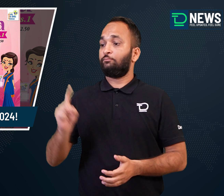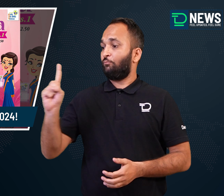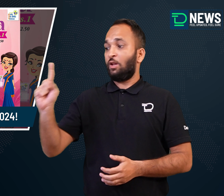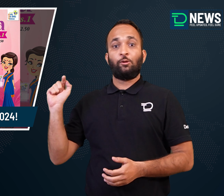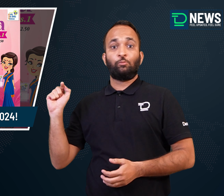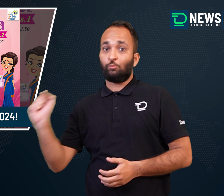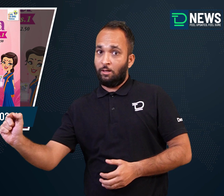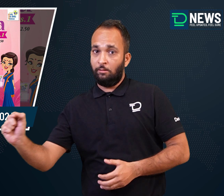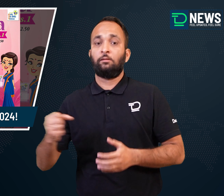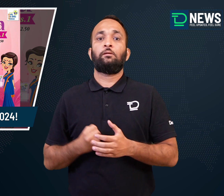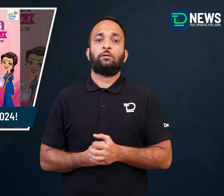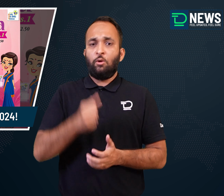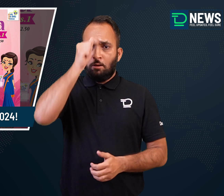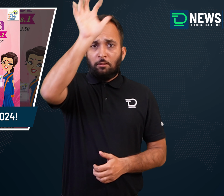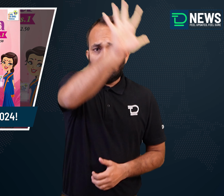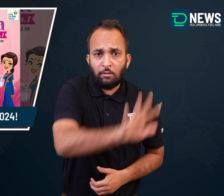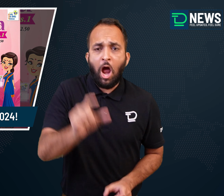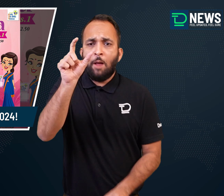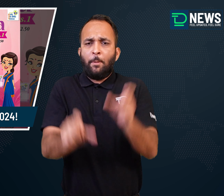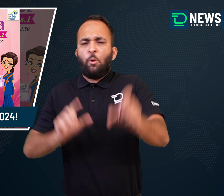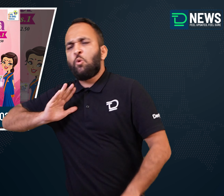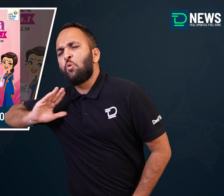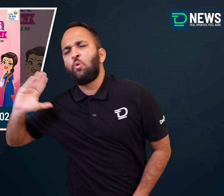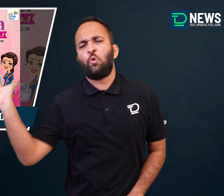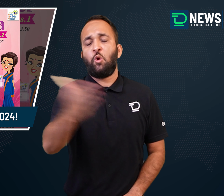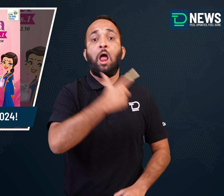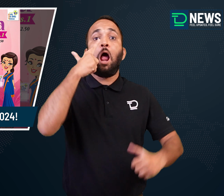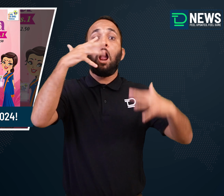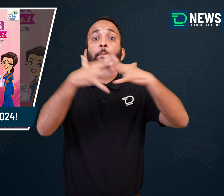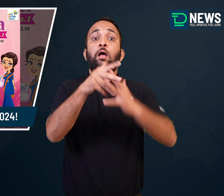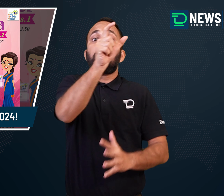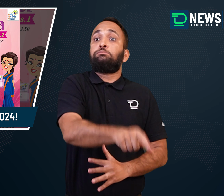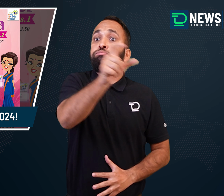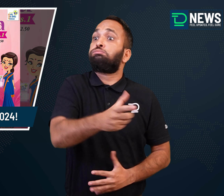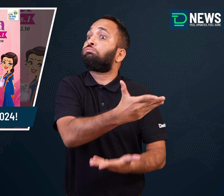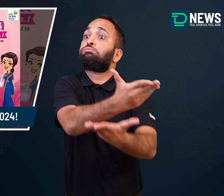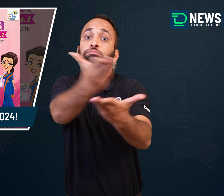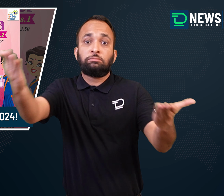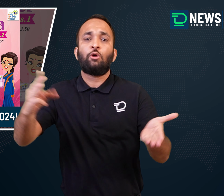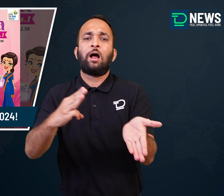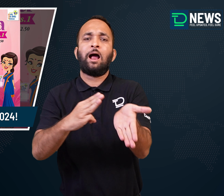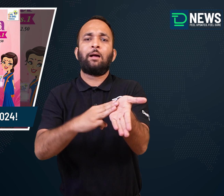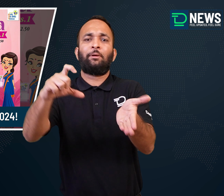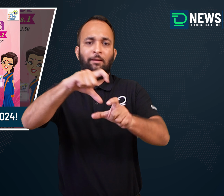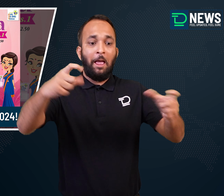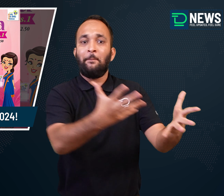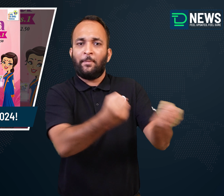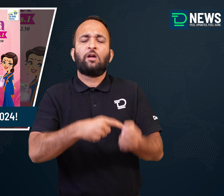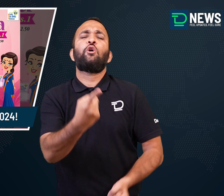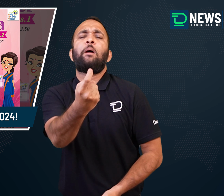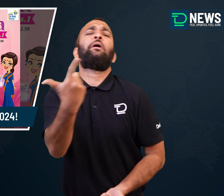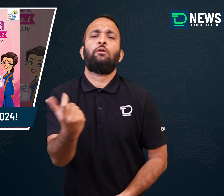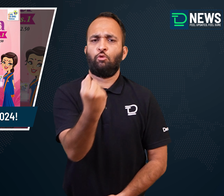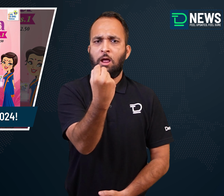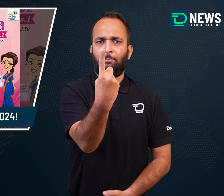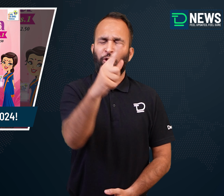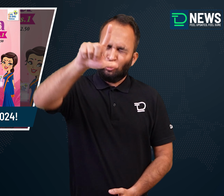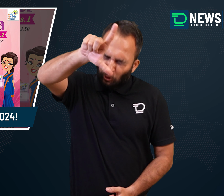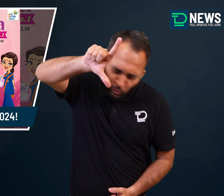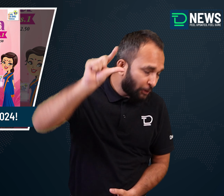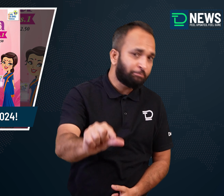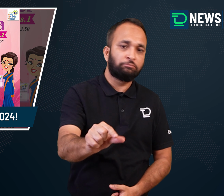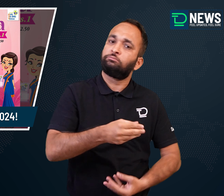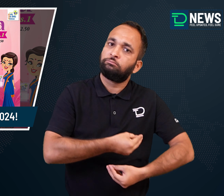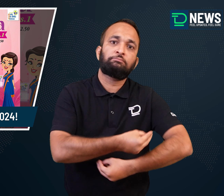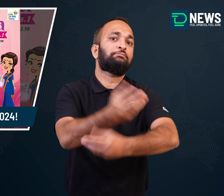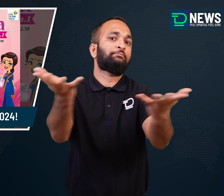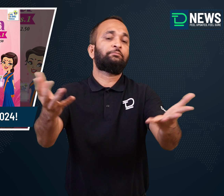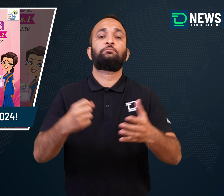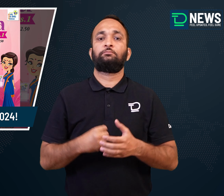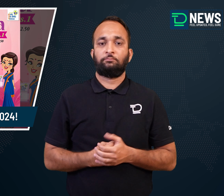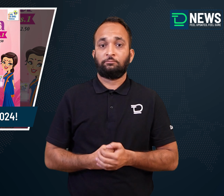1. They provide sanitary napkins to women at Rs. 1.